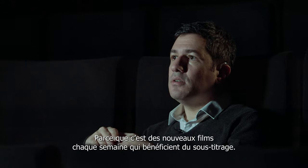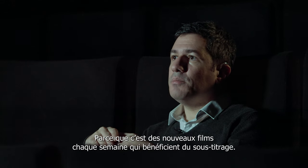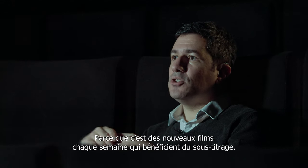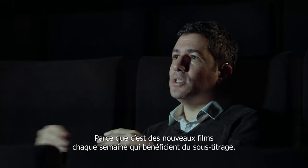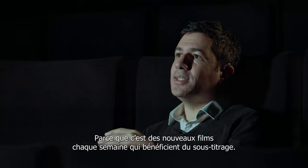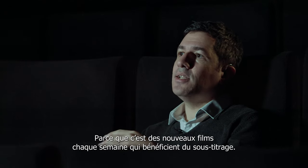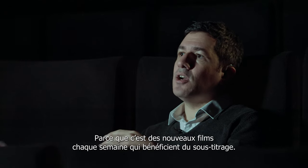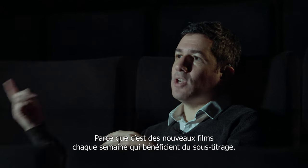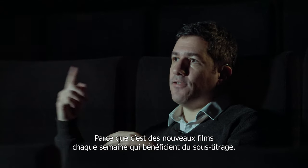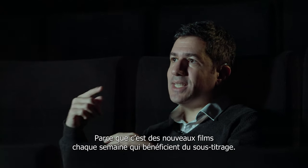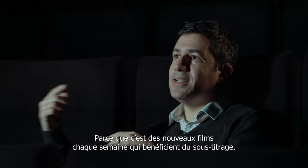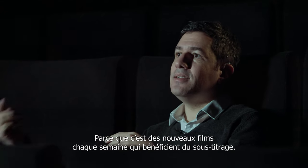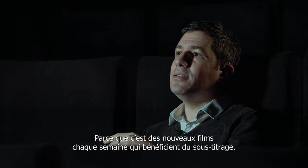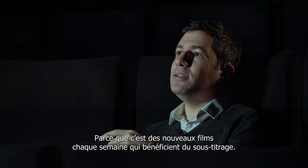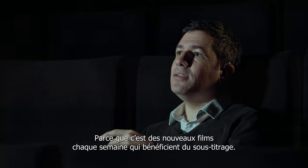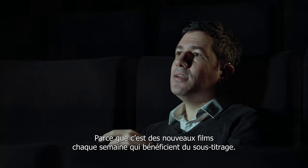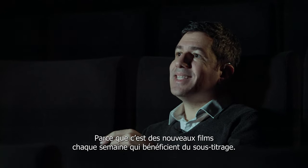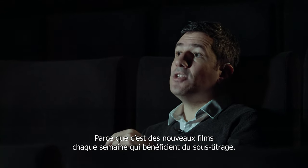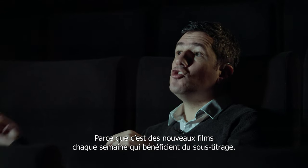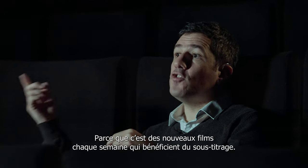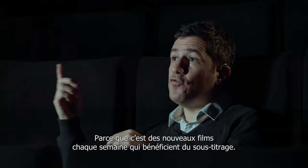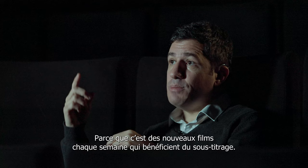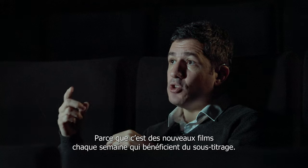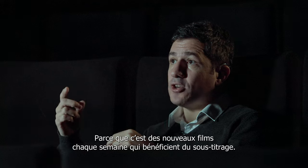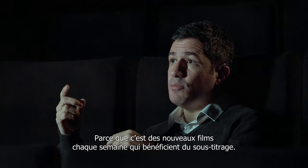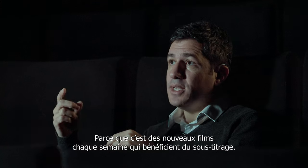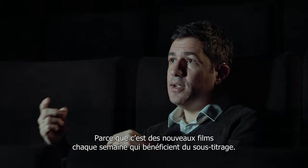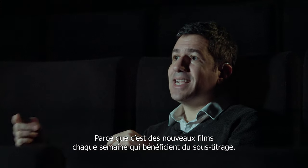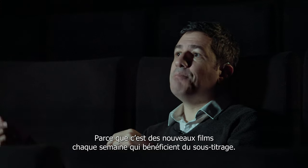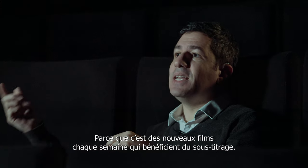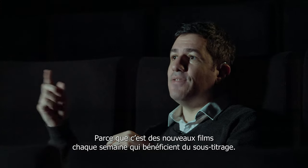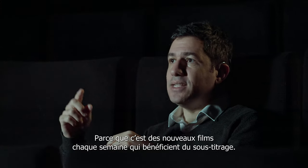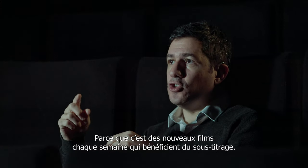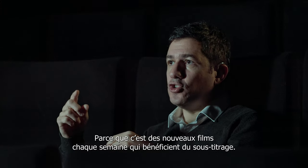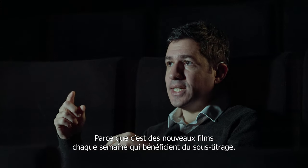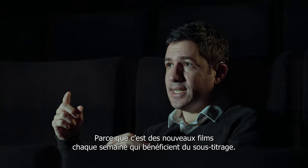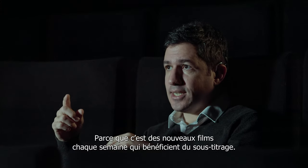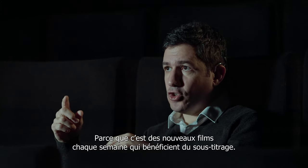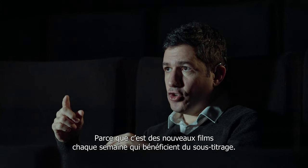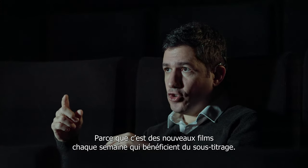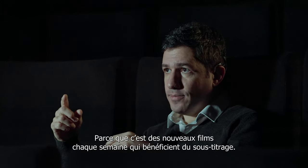Because there are new films every week that benefit from subtitling.